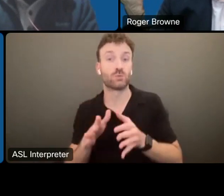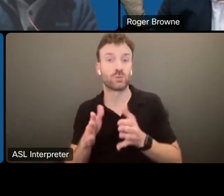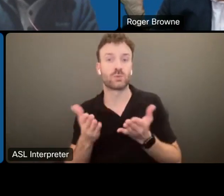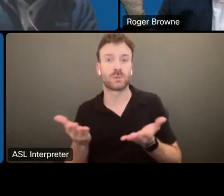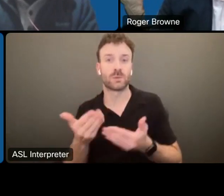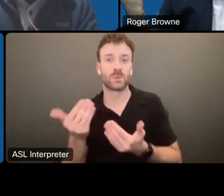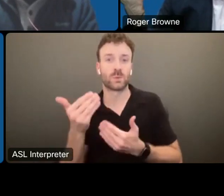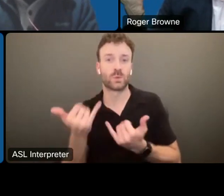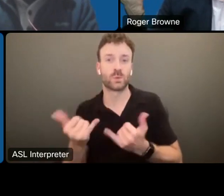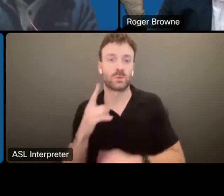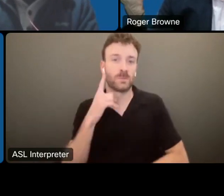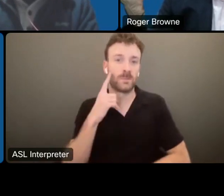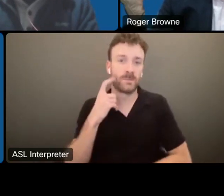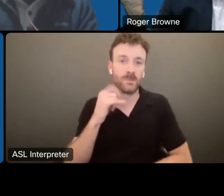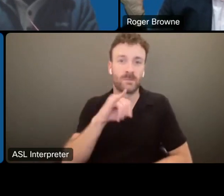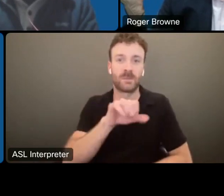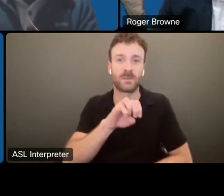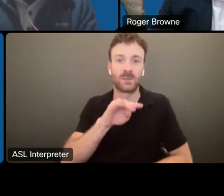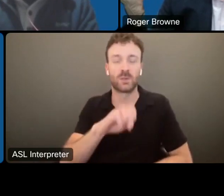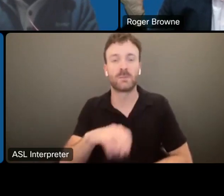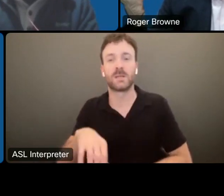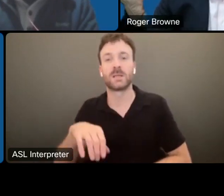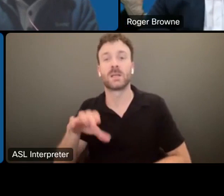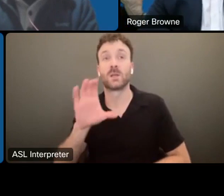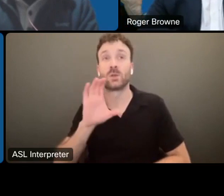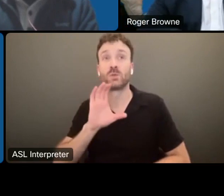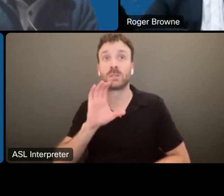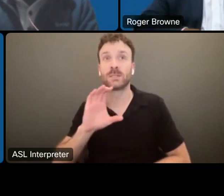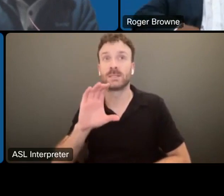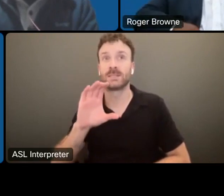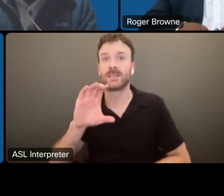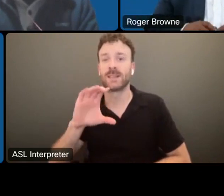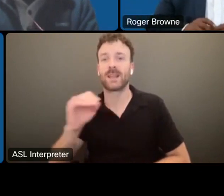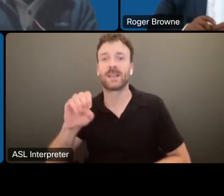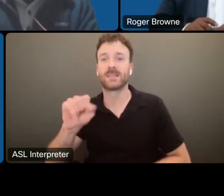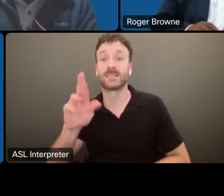So Jamie, Christie, and Sarah who have been supporting all of our translation services.